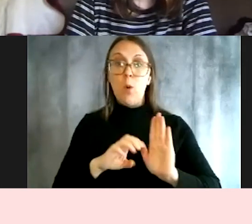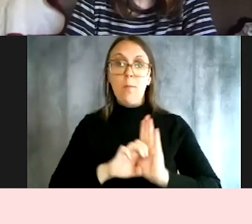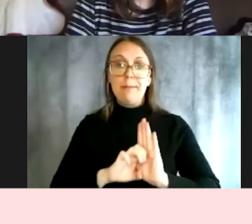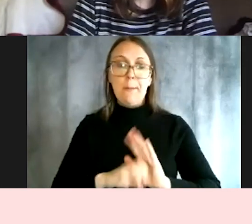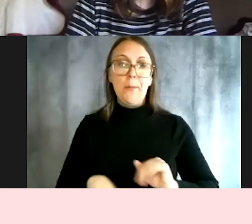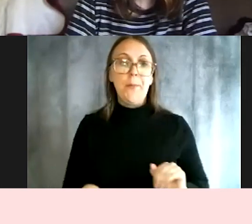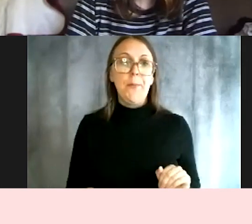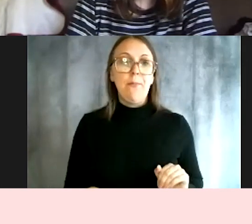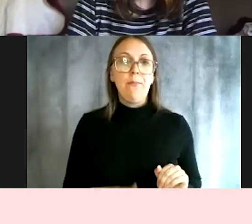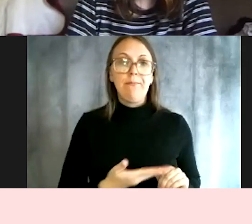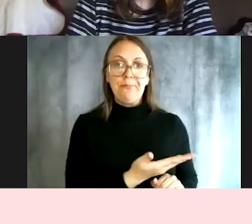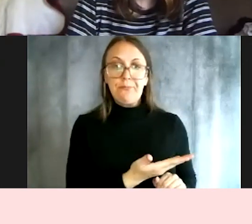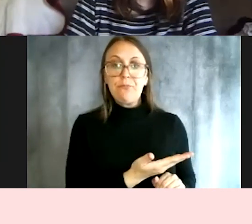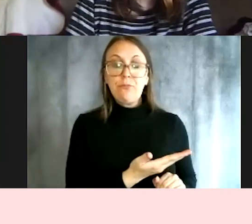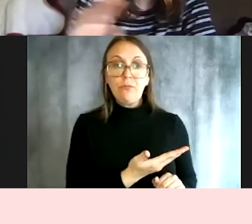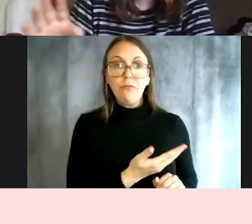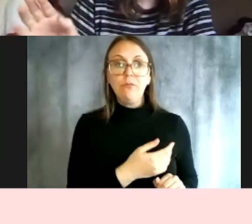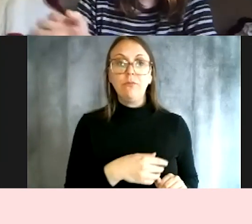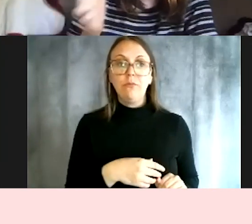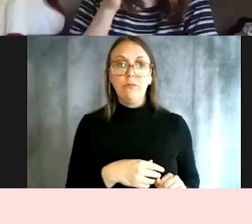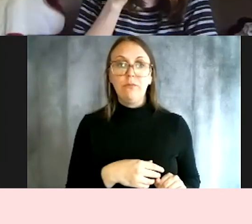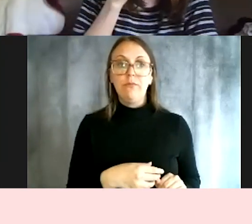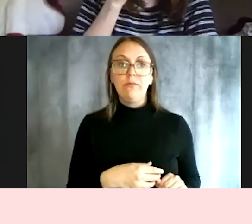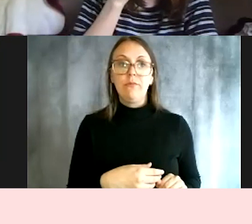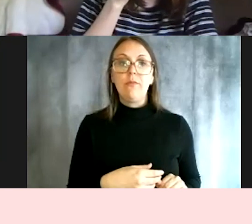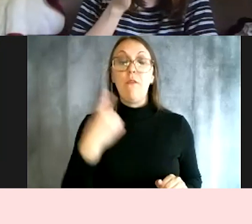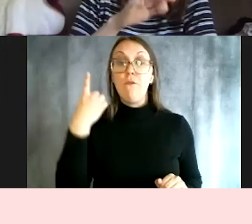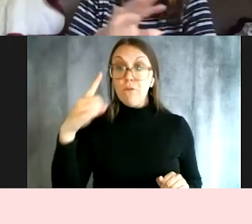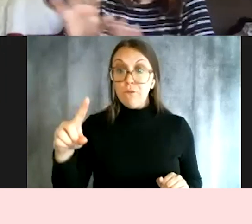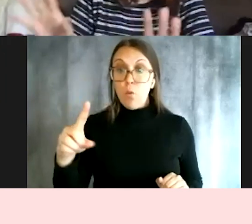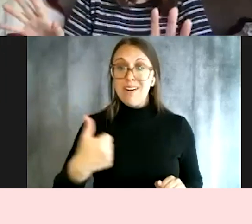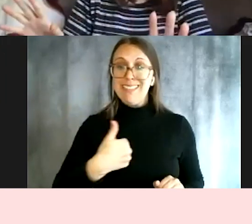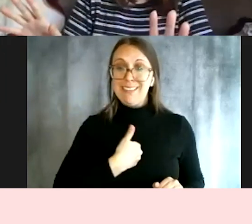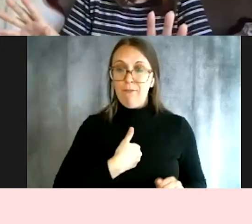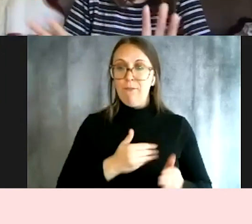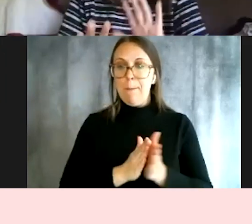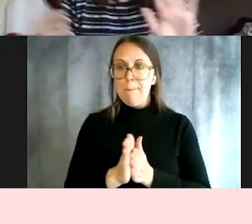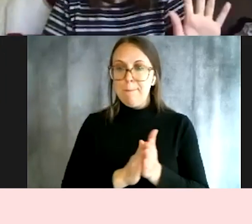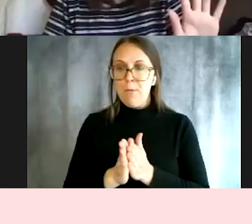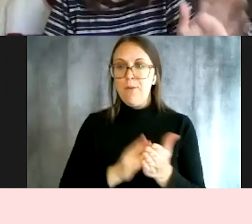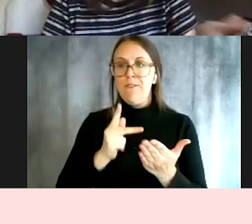This is again for a self-driven project. This is not something I was paid for and can't show you